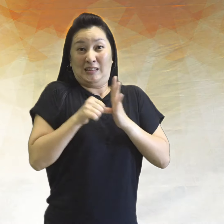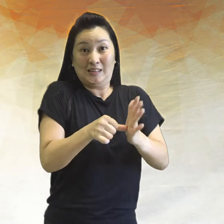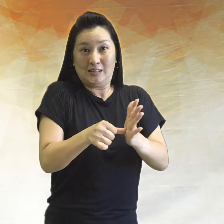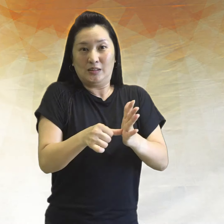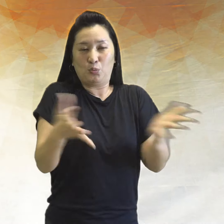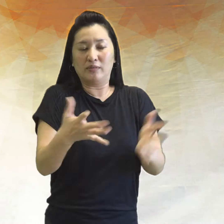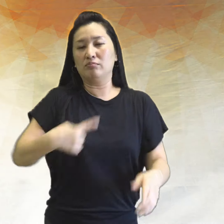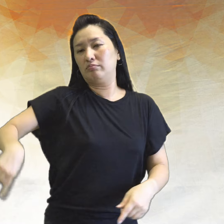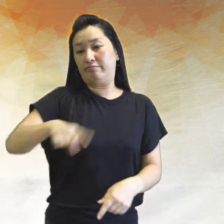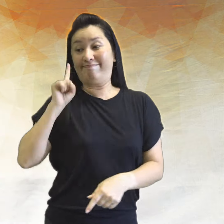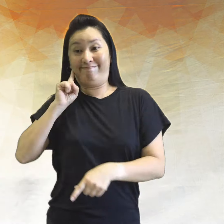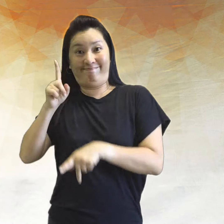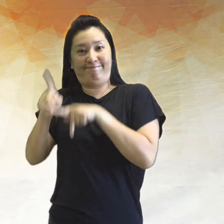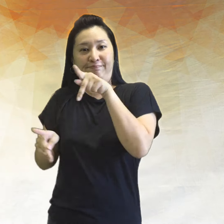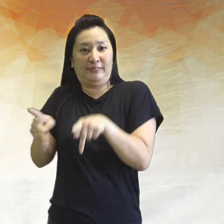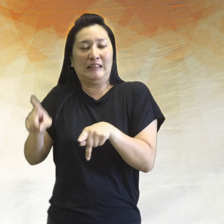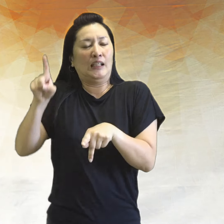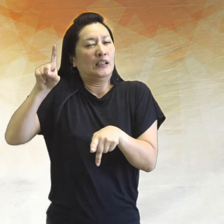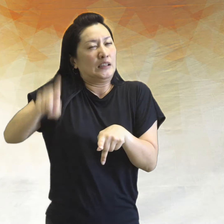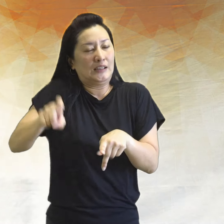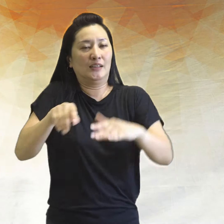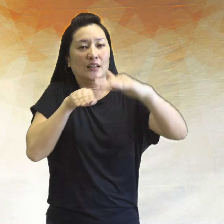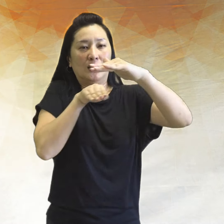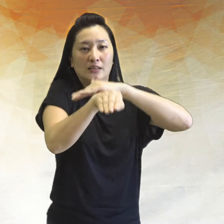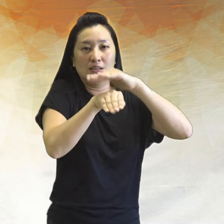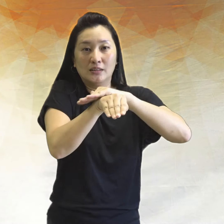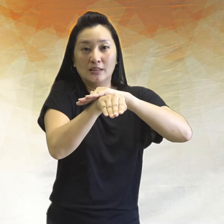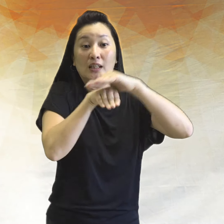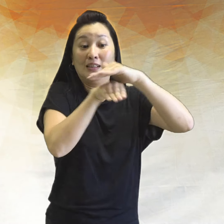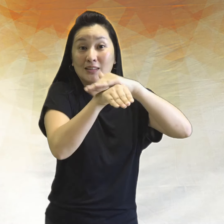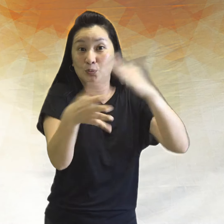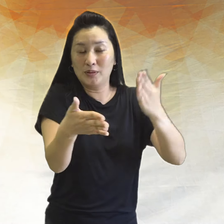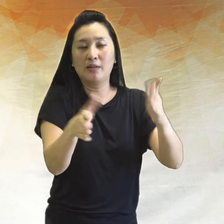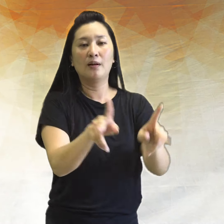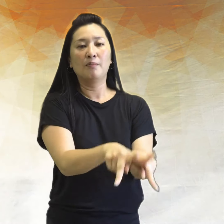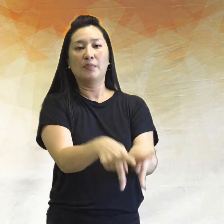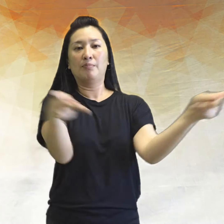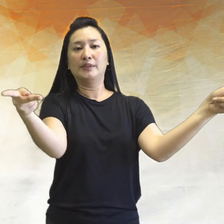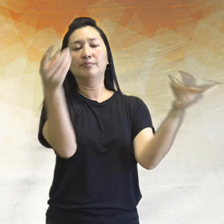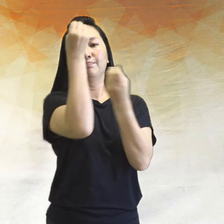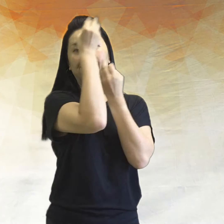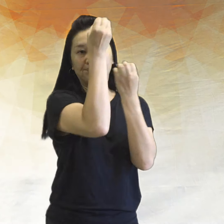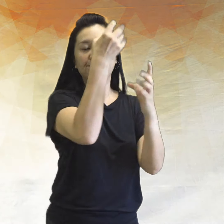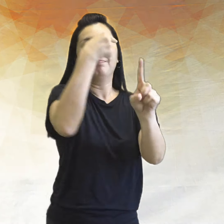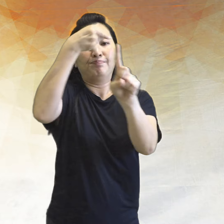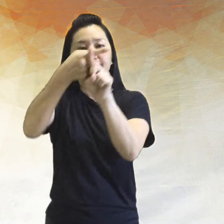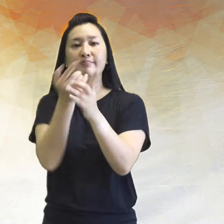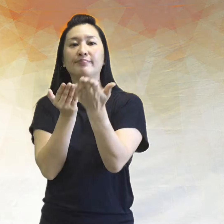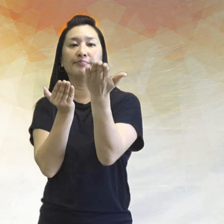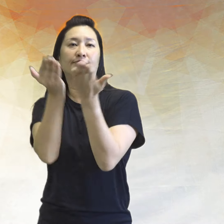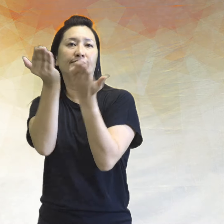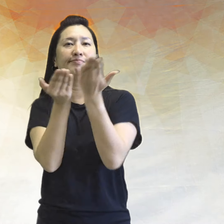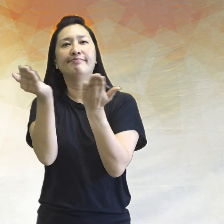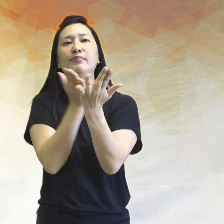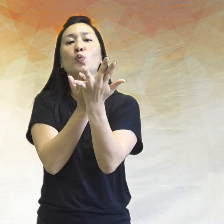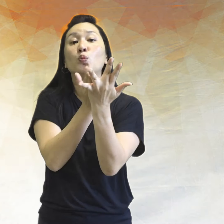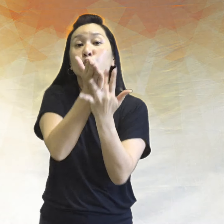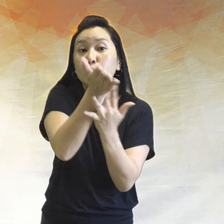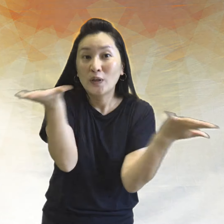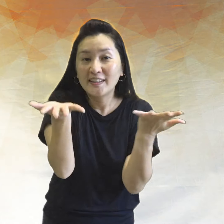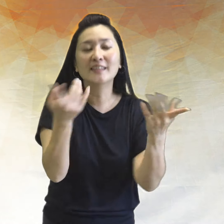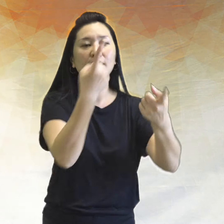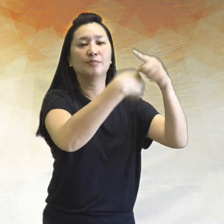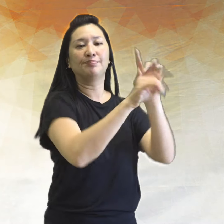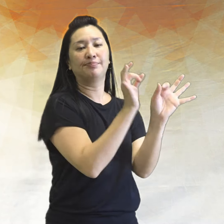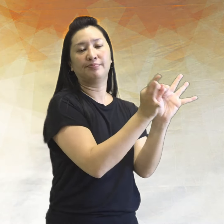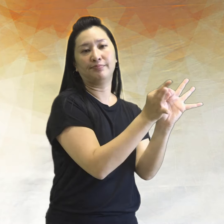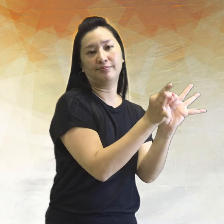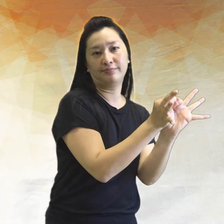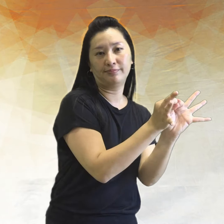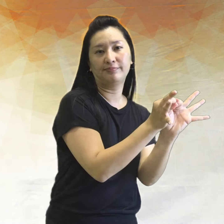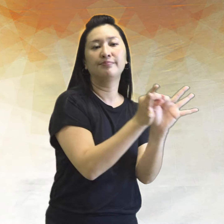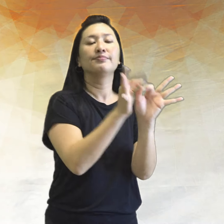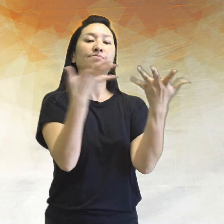Stresses that deaf people need access to public information and services via sign language interpreting,